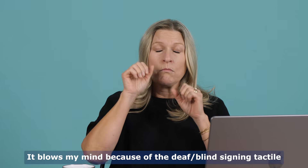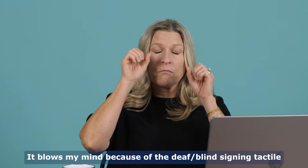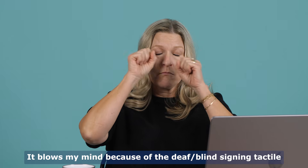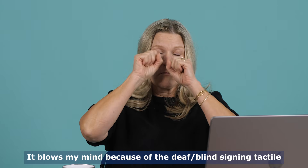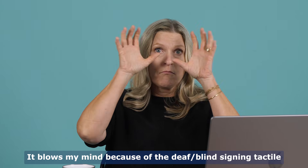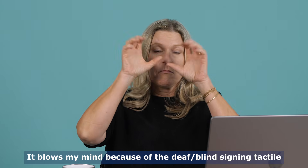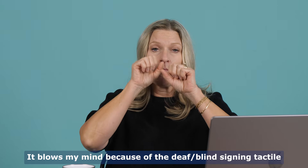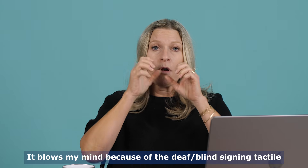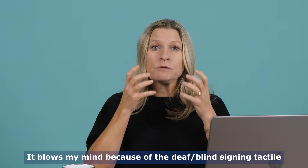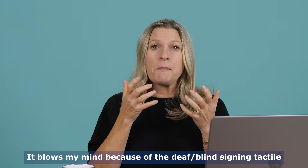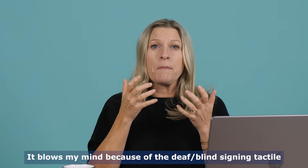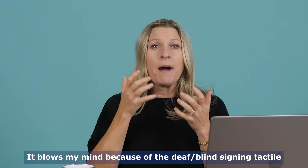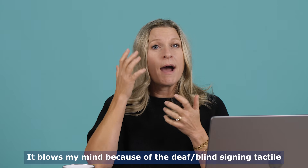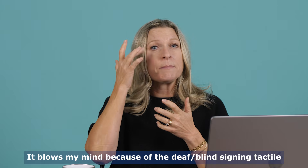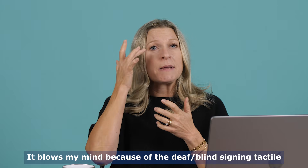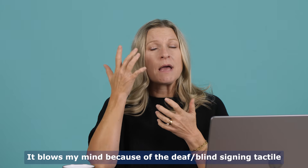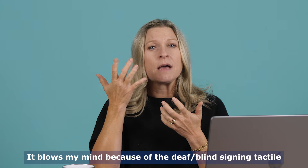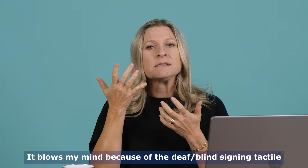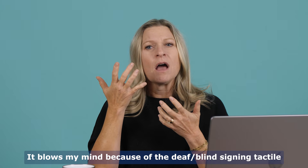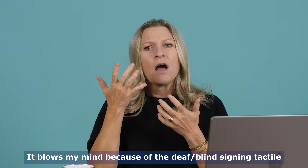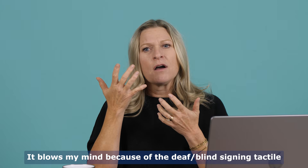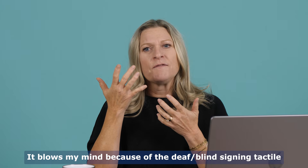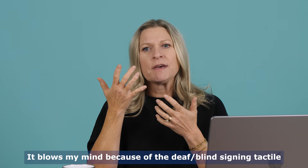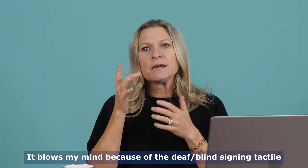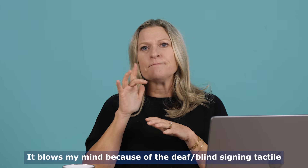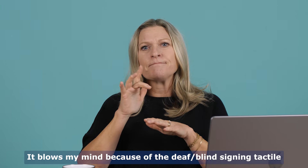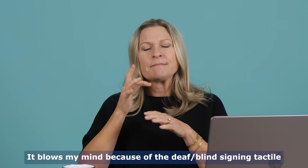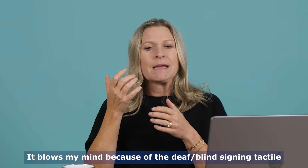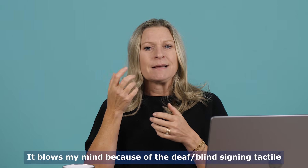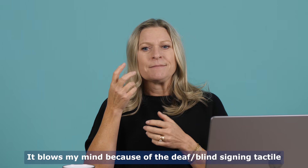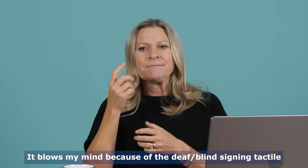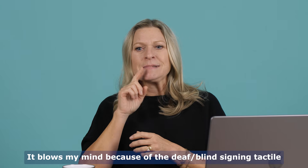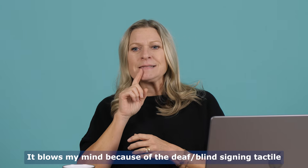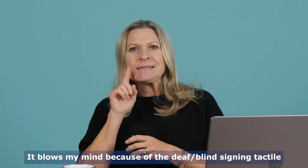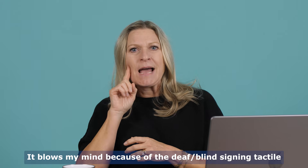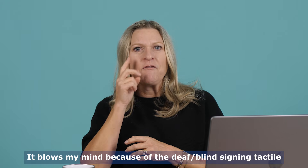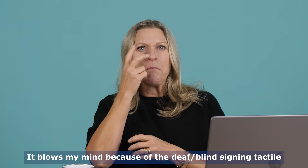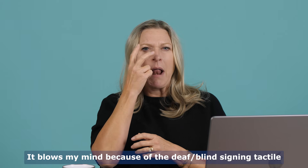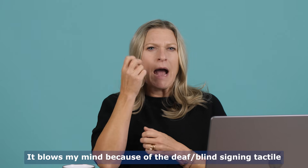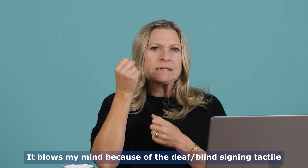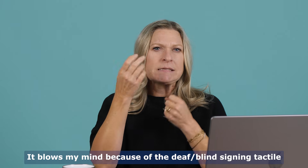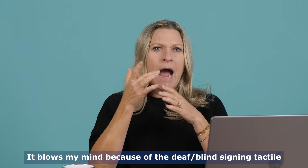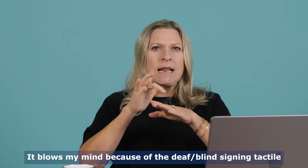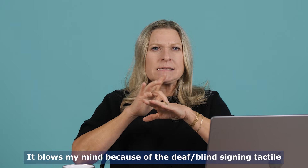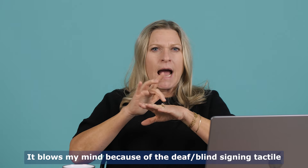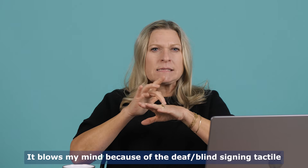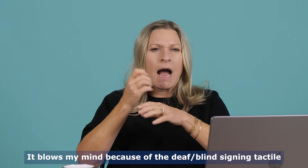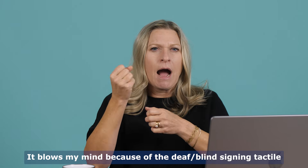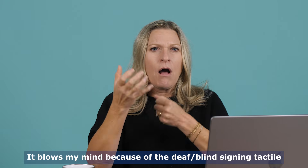It blows my mind because of the deaf/blind signing tactile